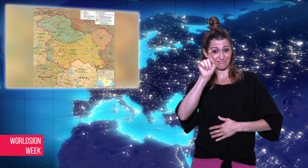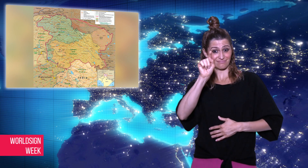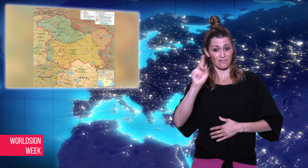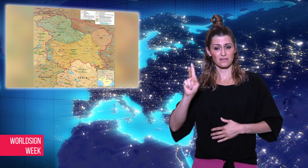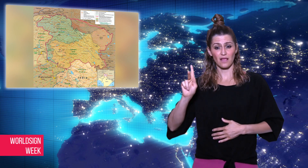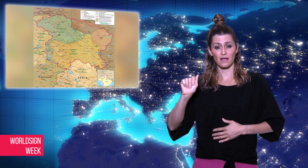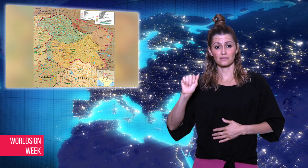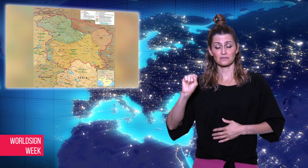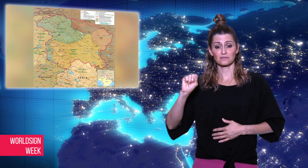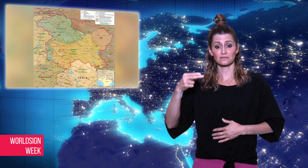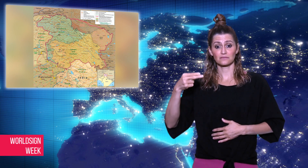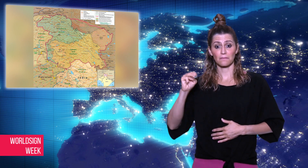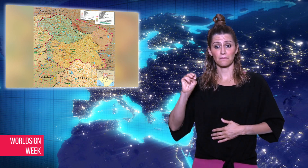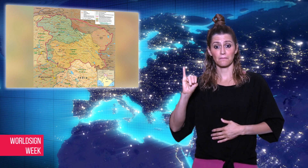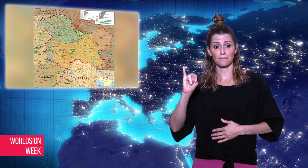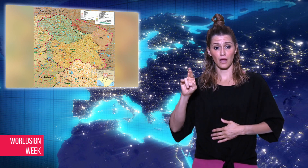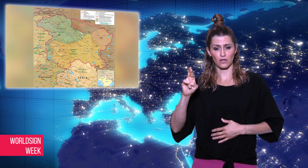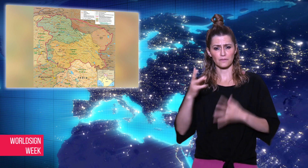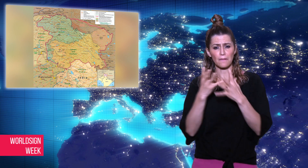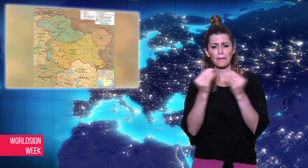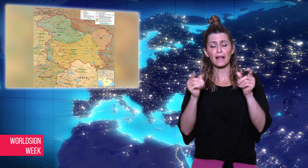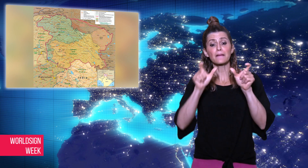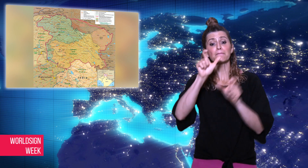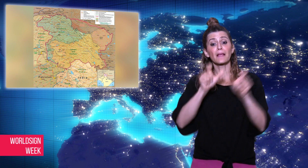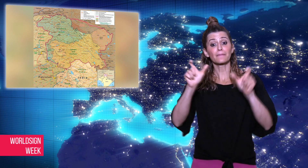Kashmir are Muslim.